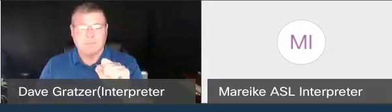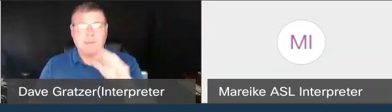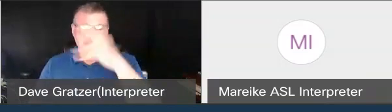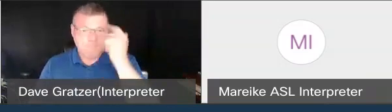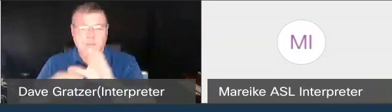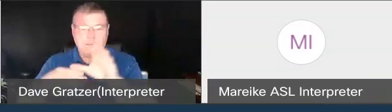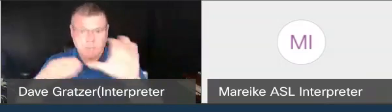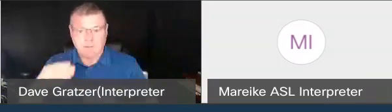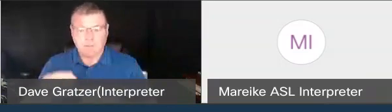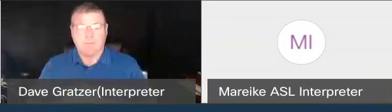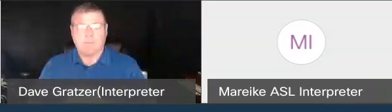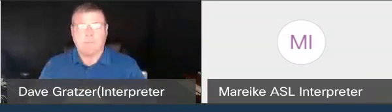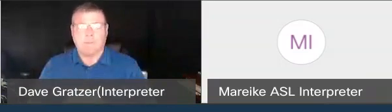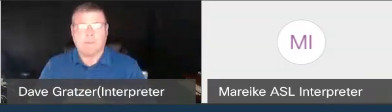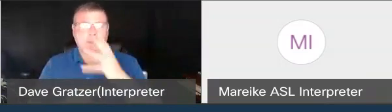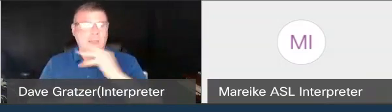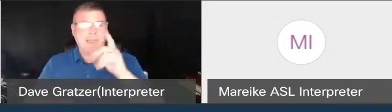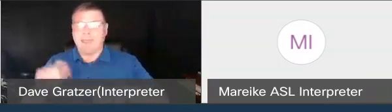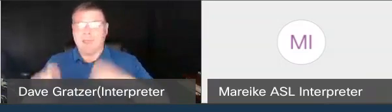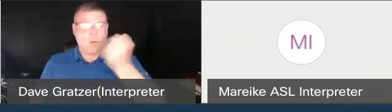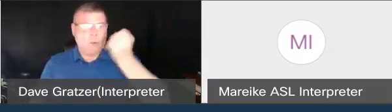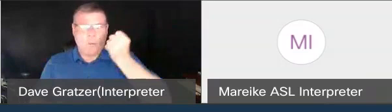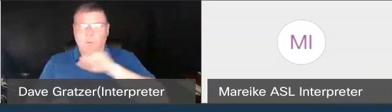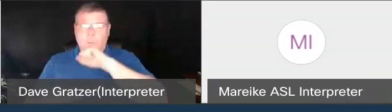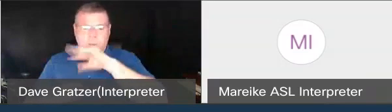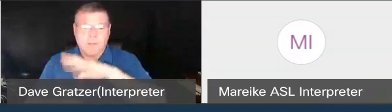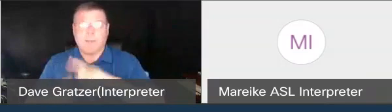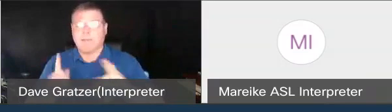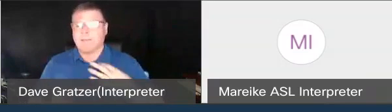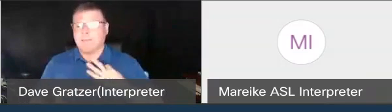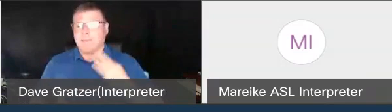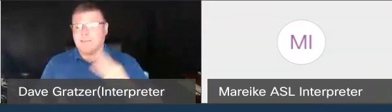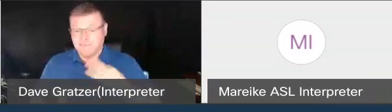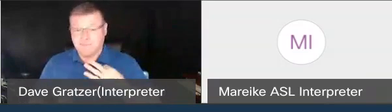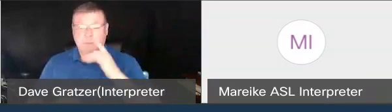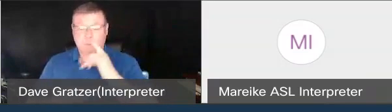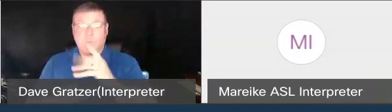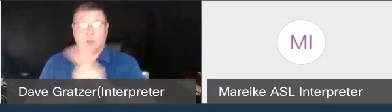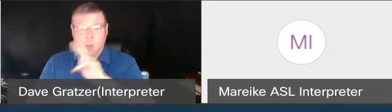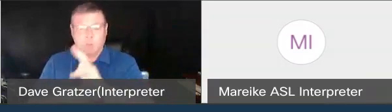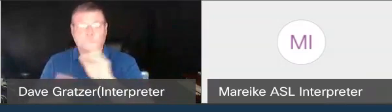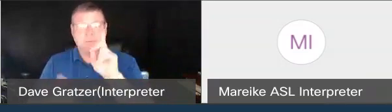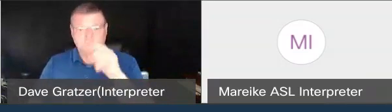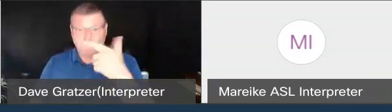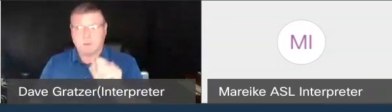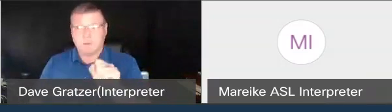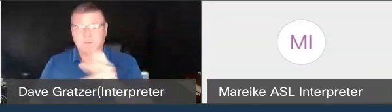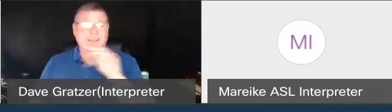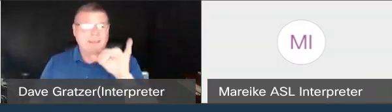and they--they-- they can't hold off without it, but they voluntarily will take out abuse. And I think these are similar strategies